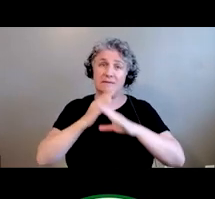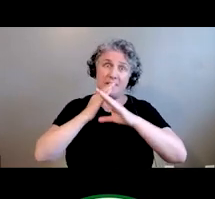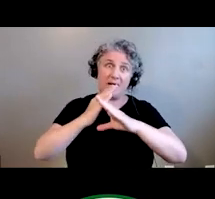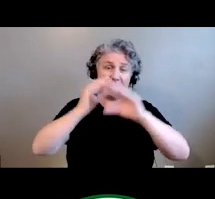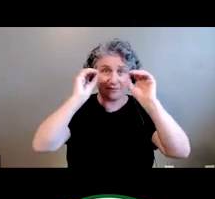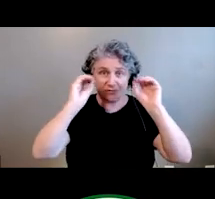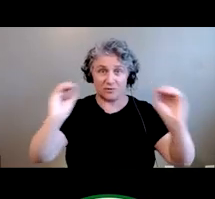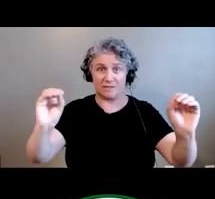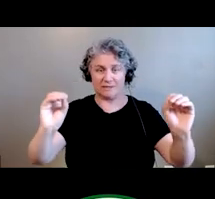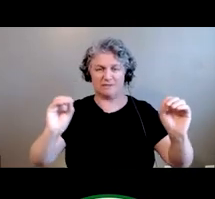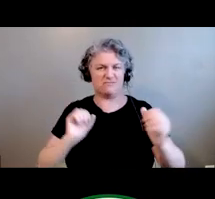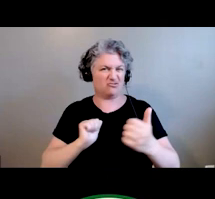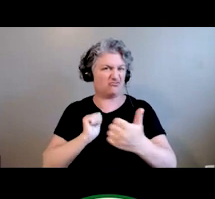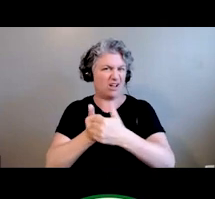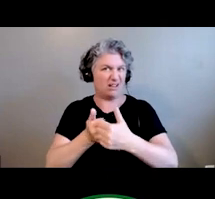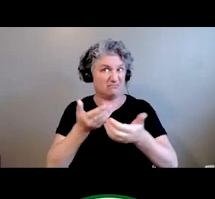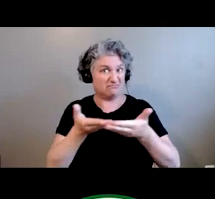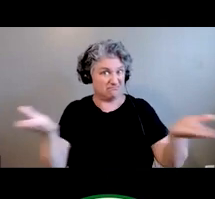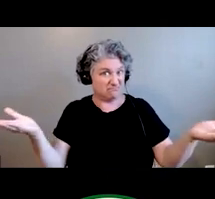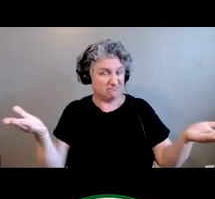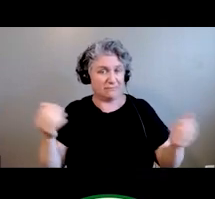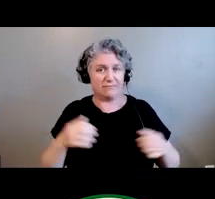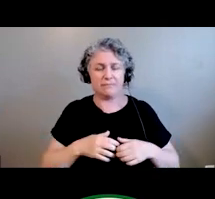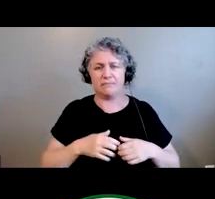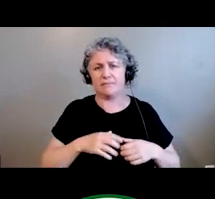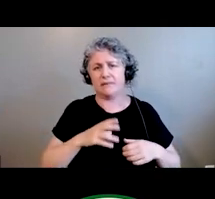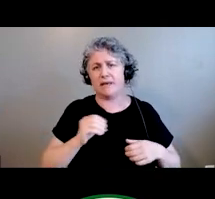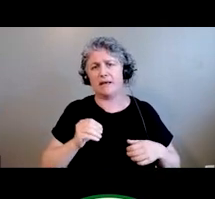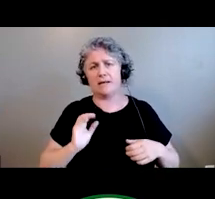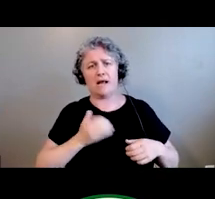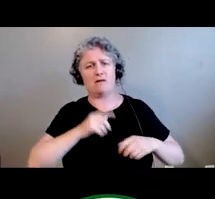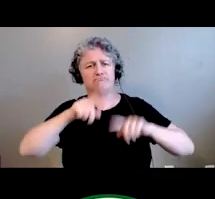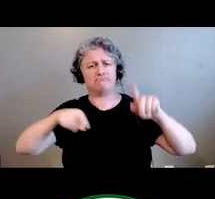within each part. So I'm really happy to hear.